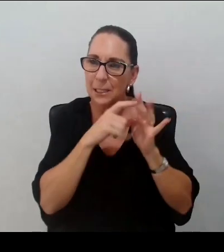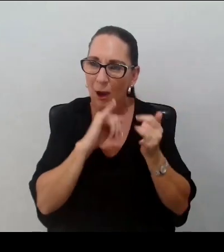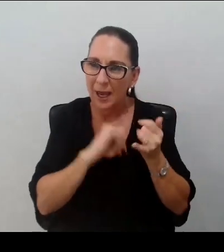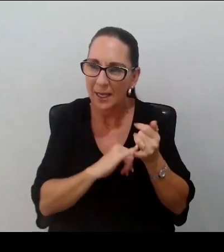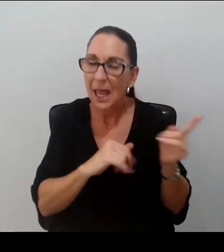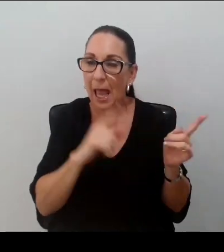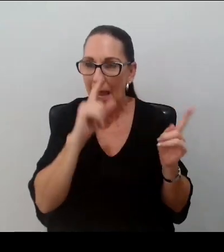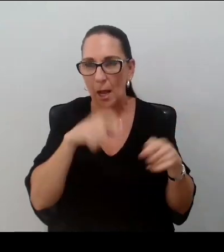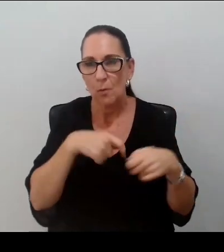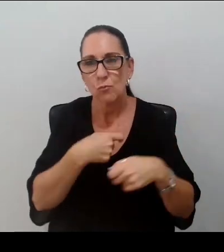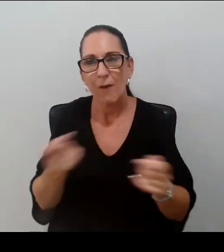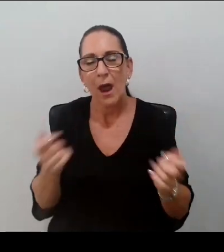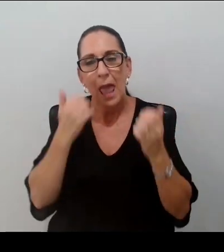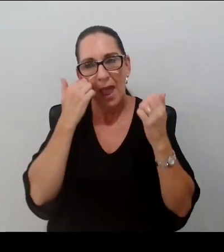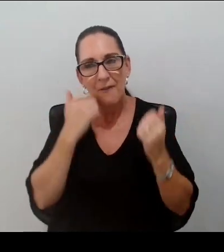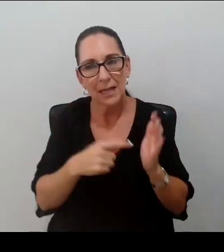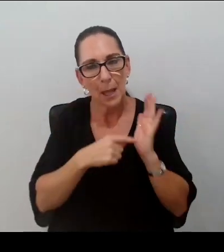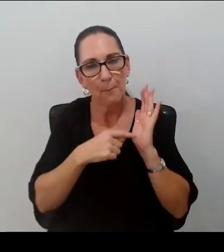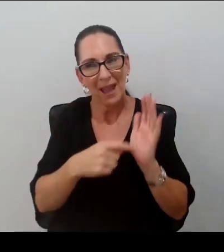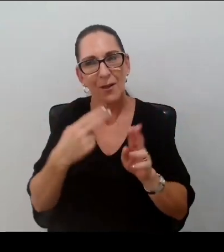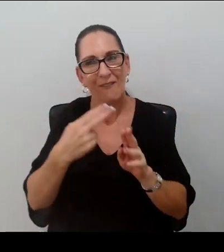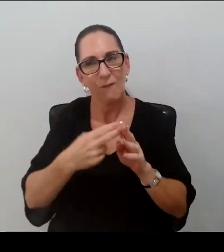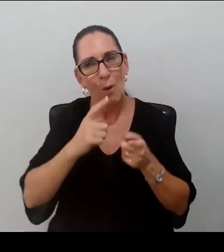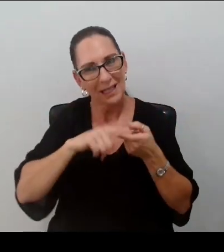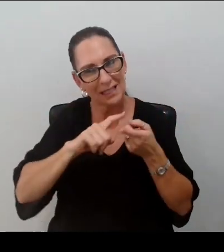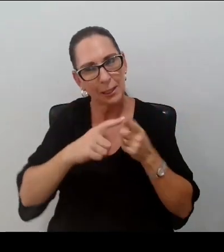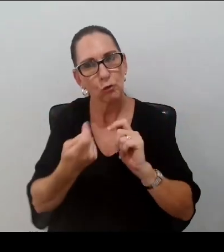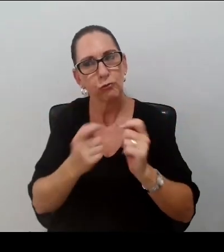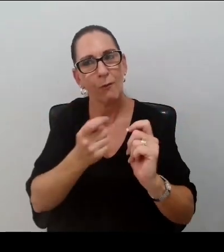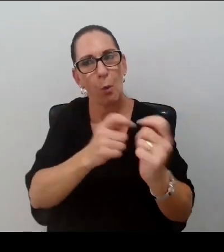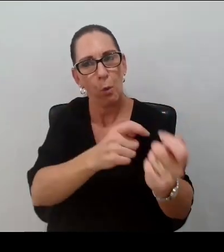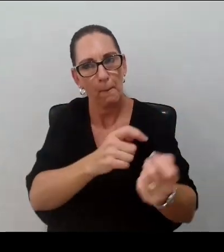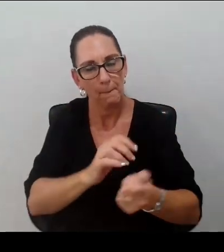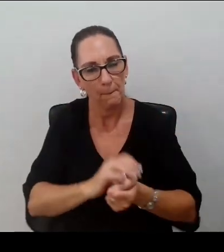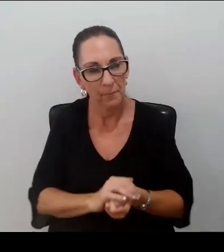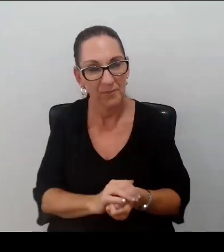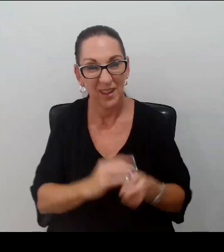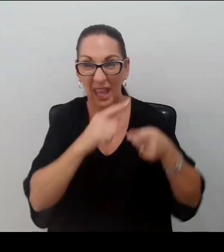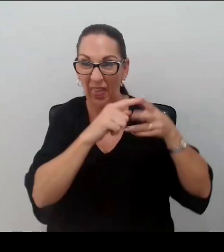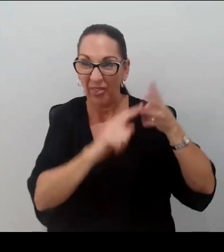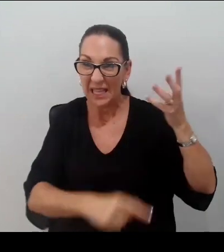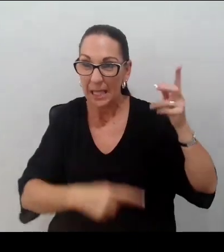base for continued reform. These targets and indicators are really looking to